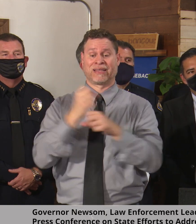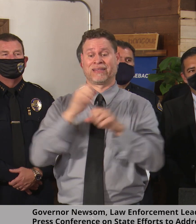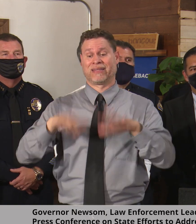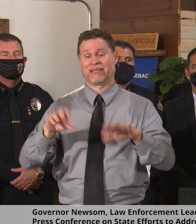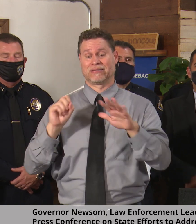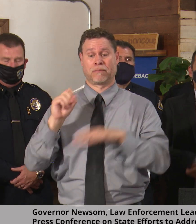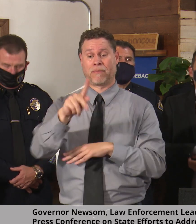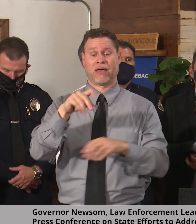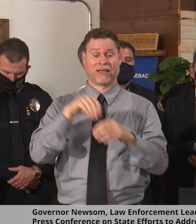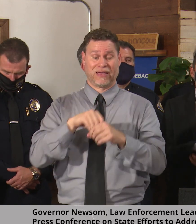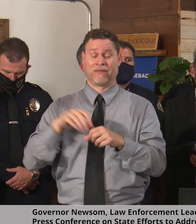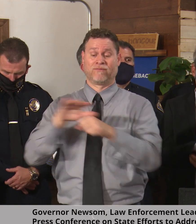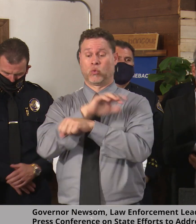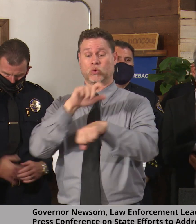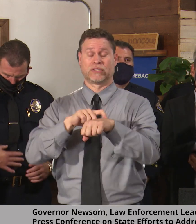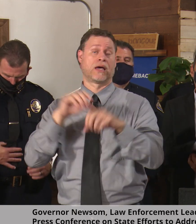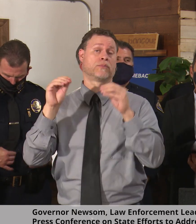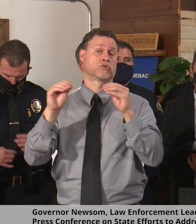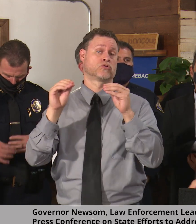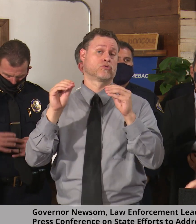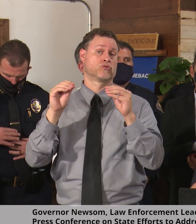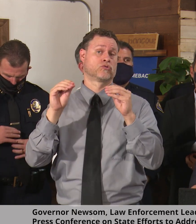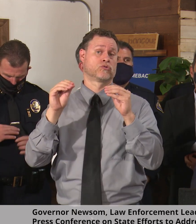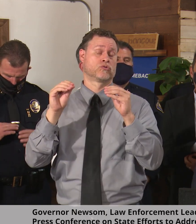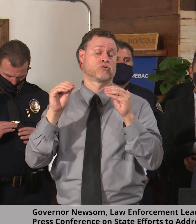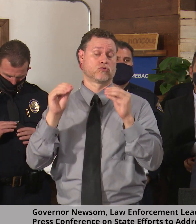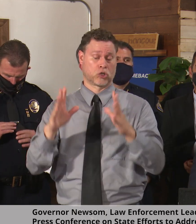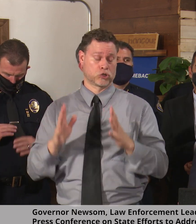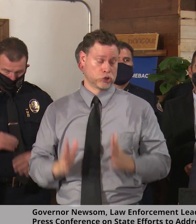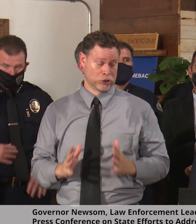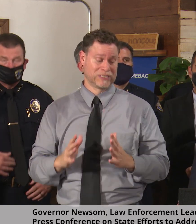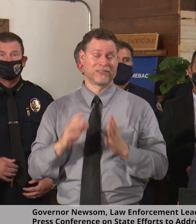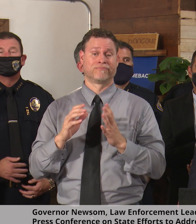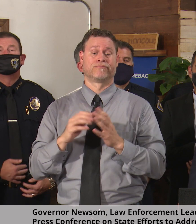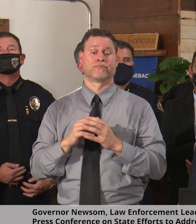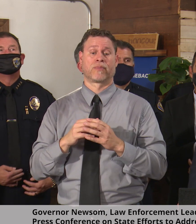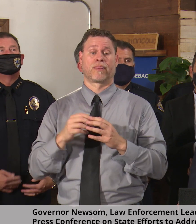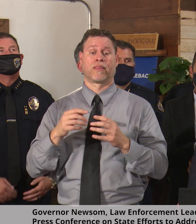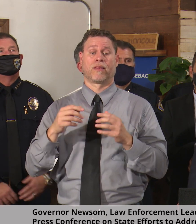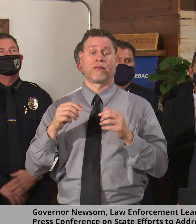into person full-time instruction this fall is the mandate that we're moving forward with. We do